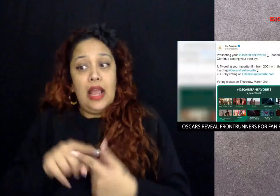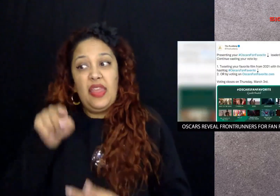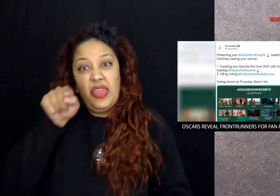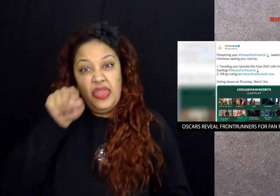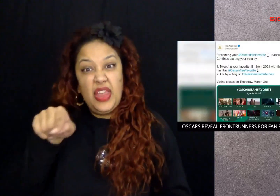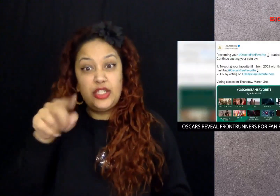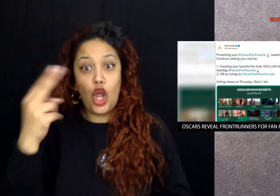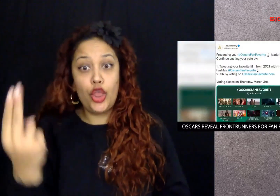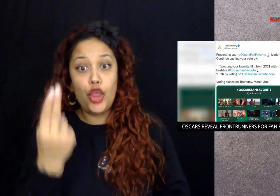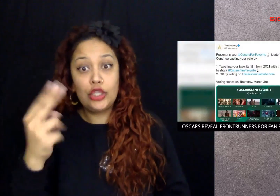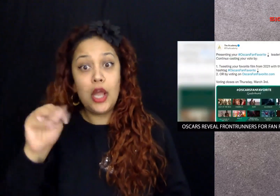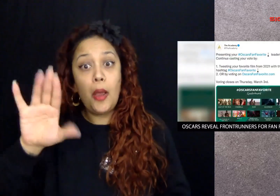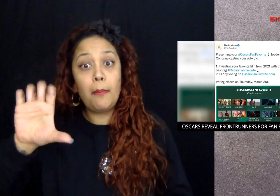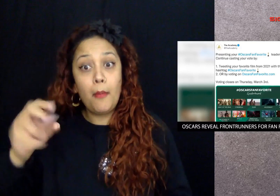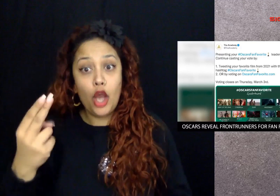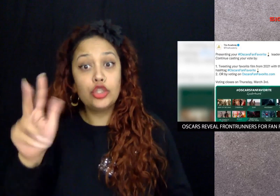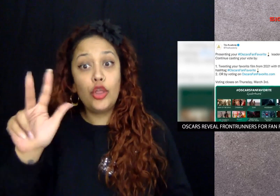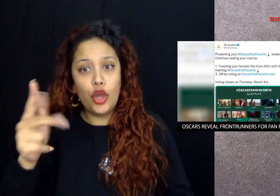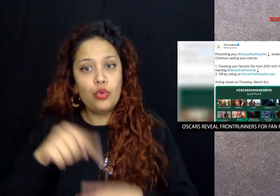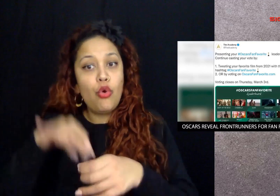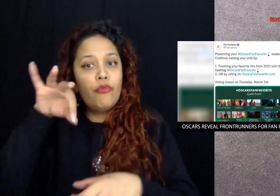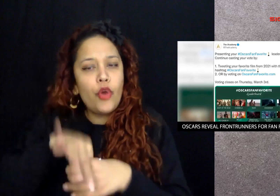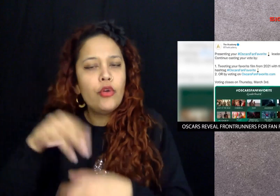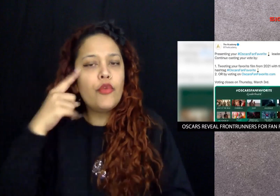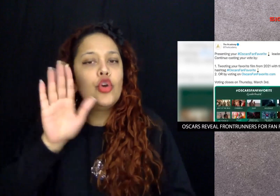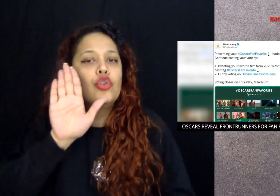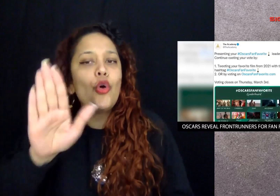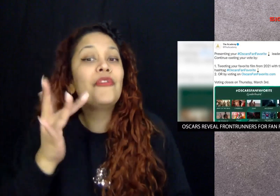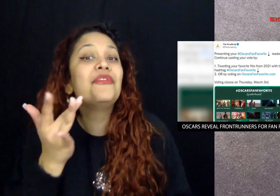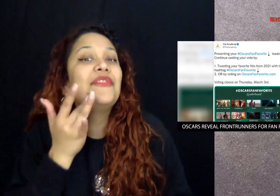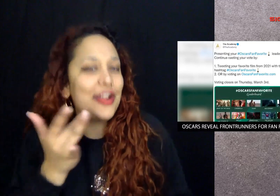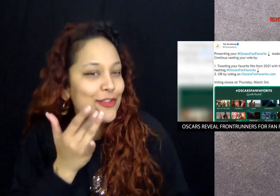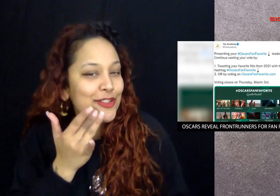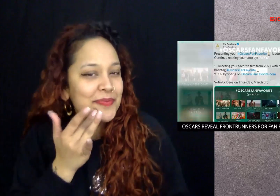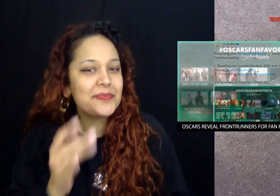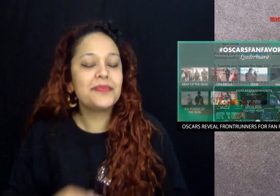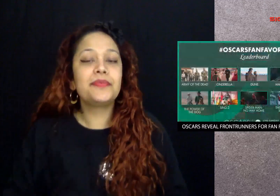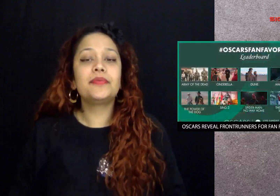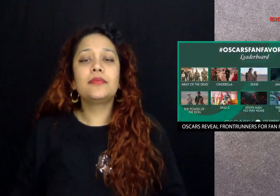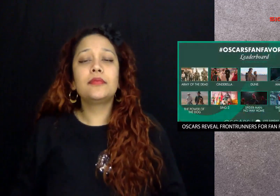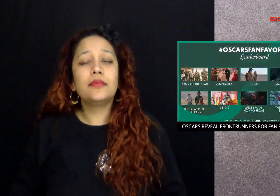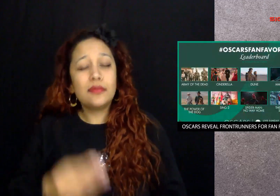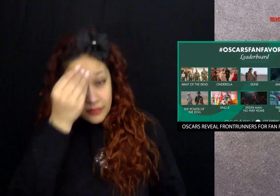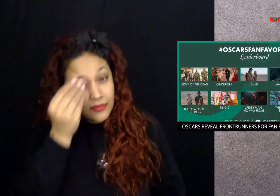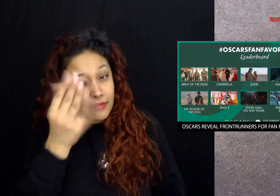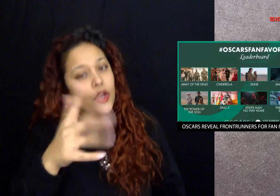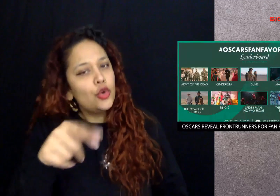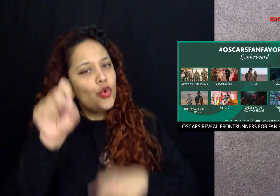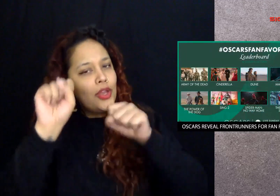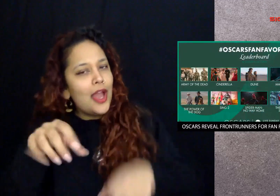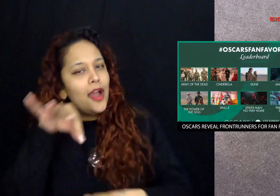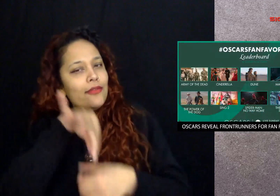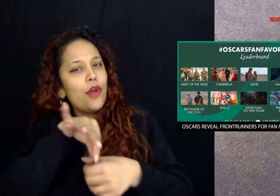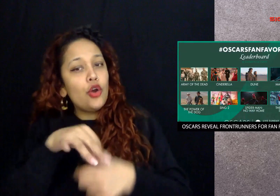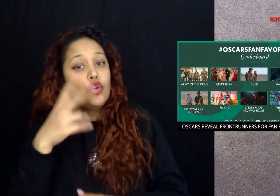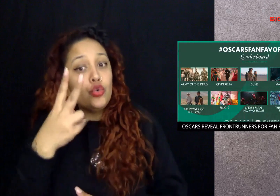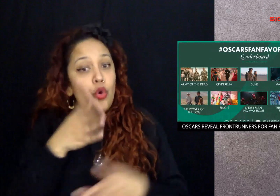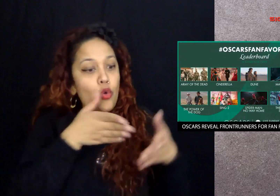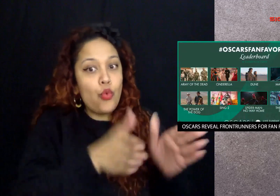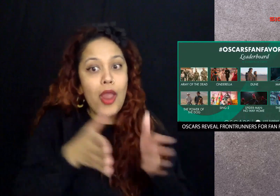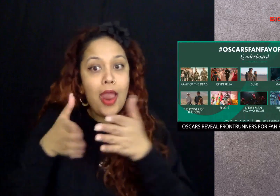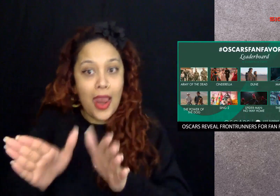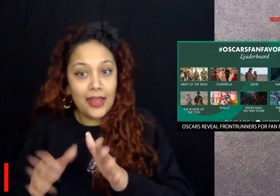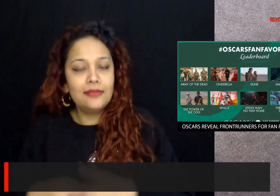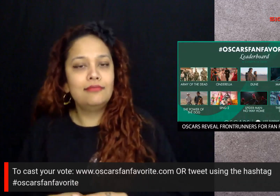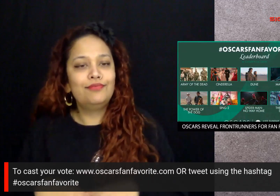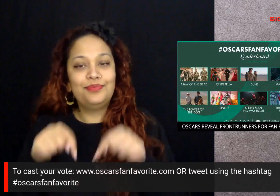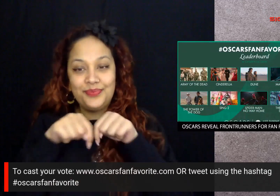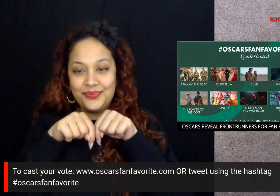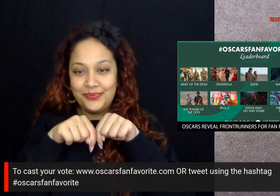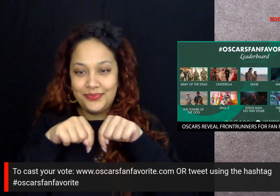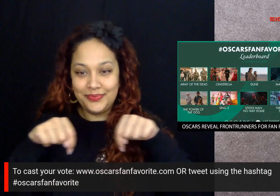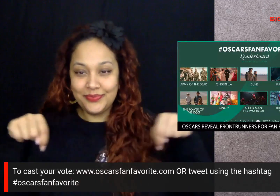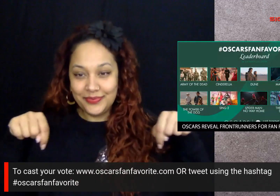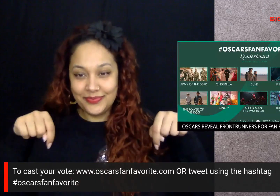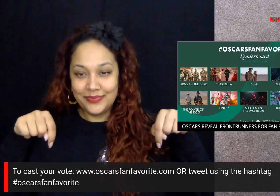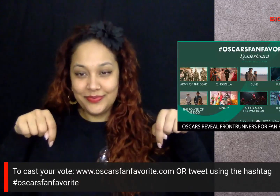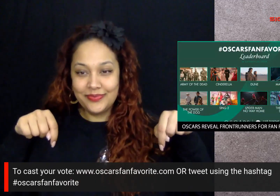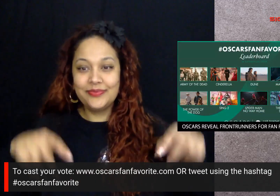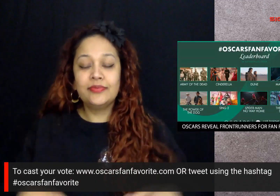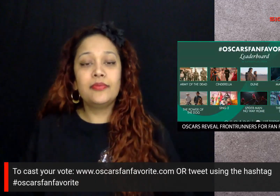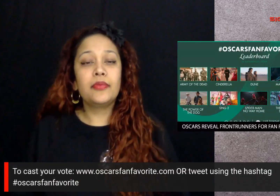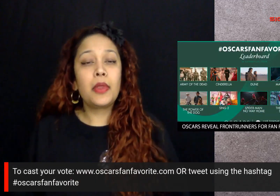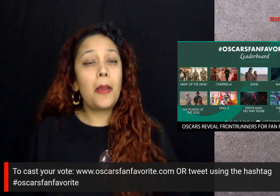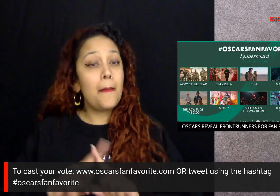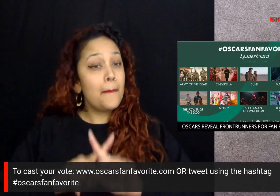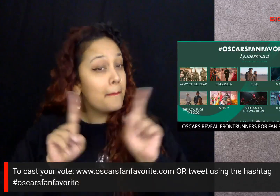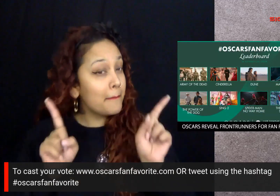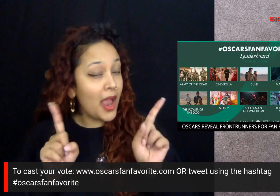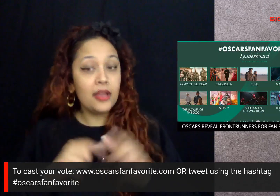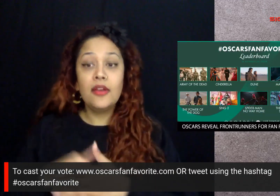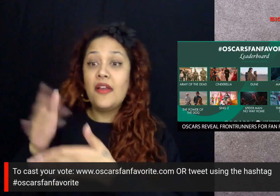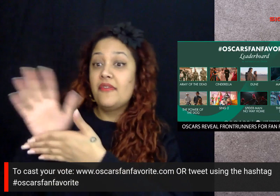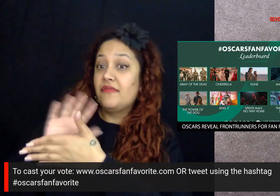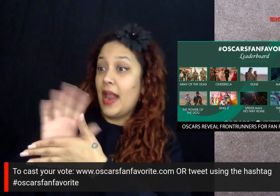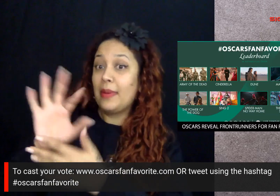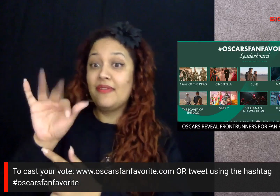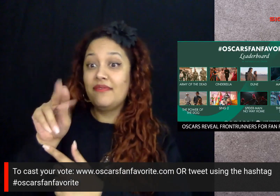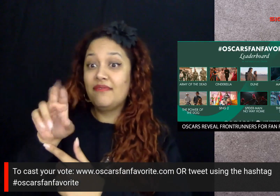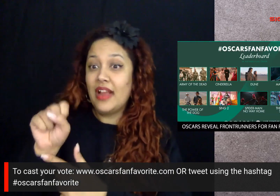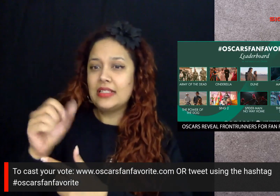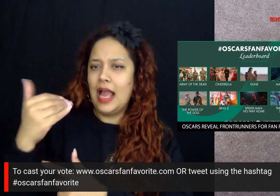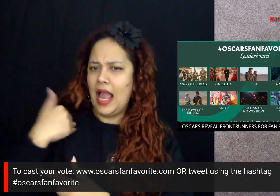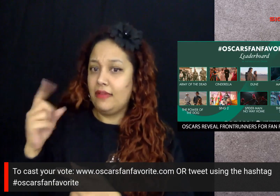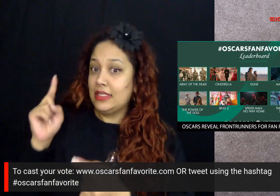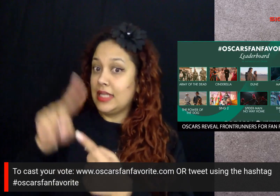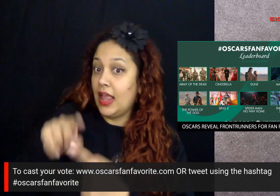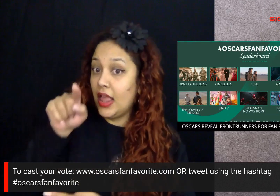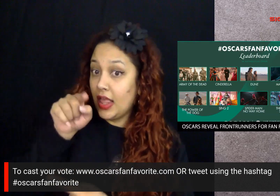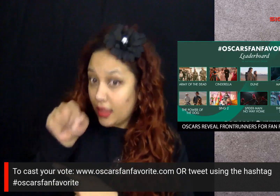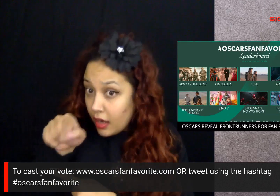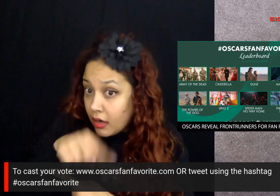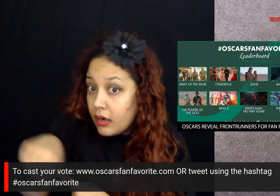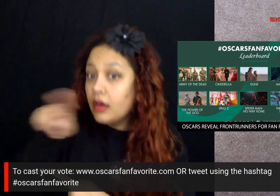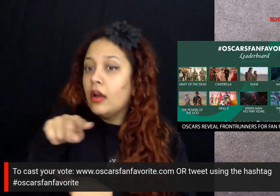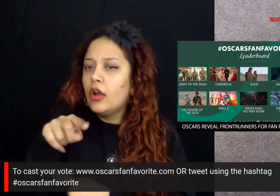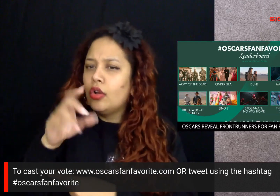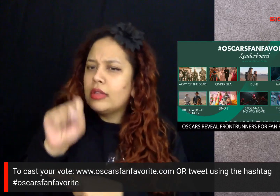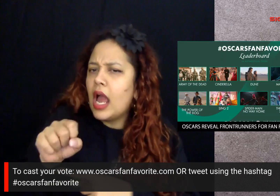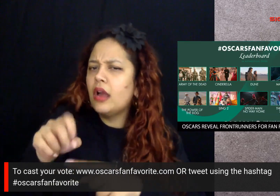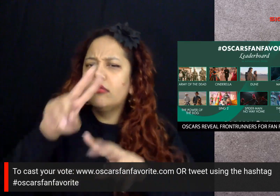but movie fans have until this Thursday, March 3 to vote for your favorite you can vote two ways